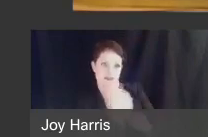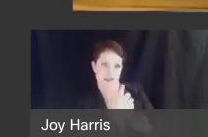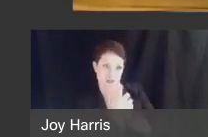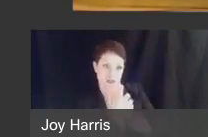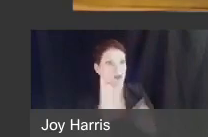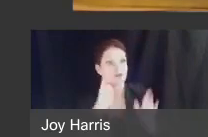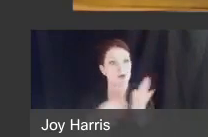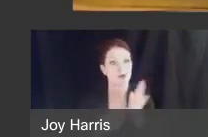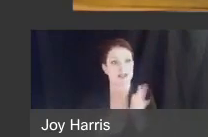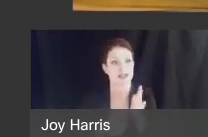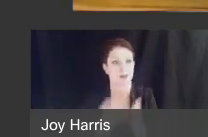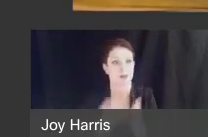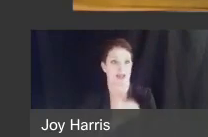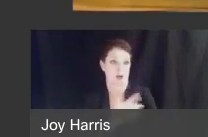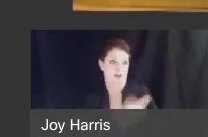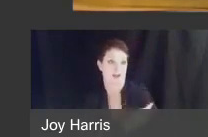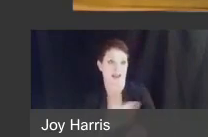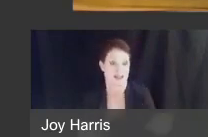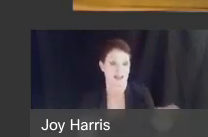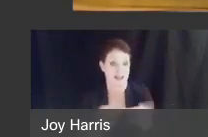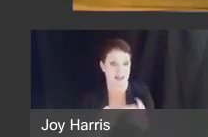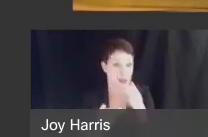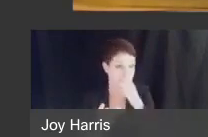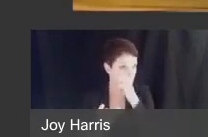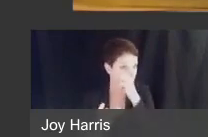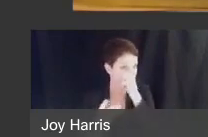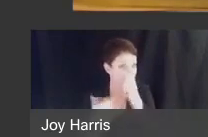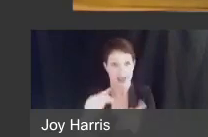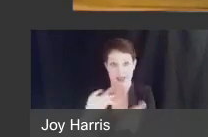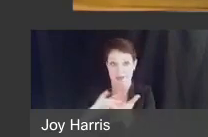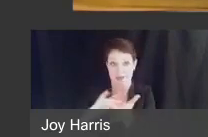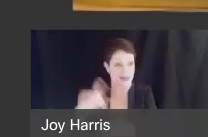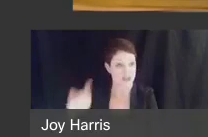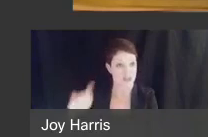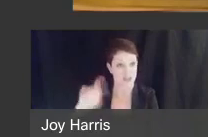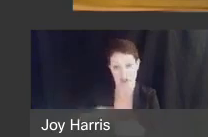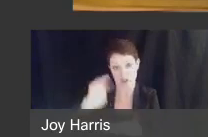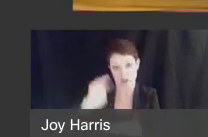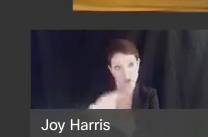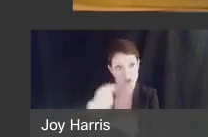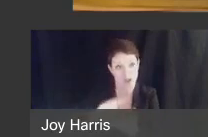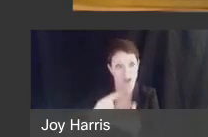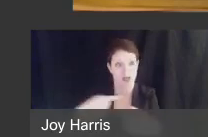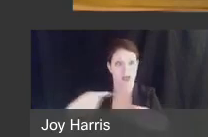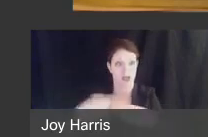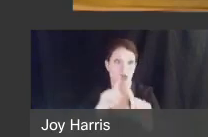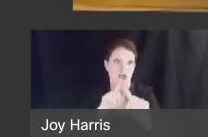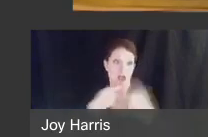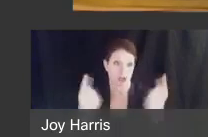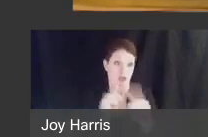vaccine site, we have any medications that would be needed to treat an allergic reaction. So all